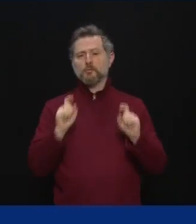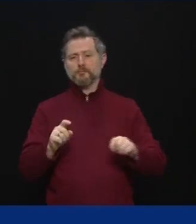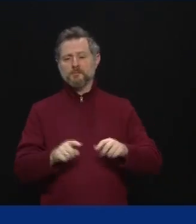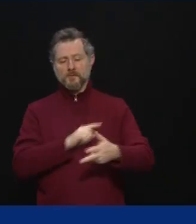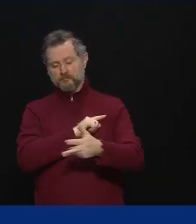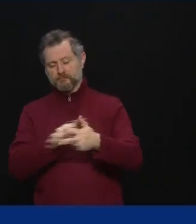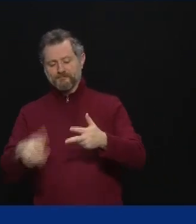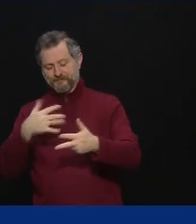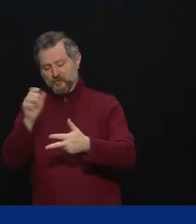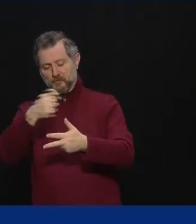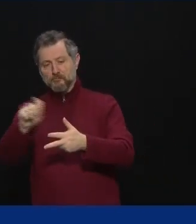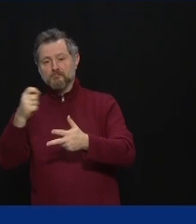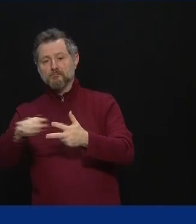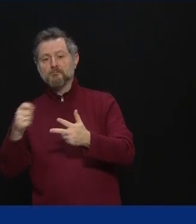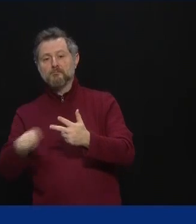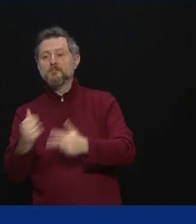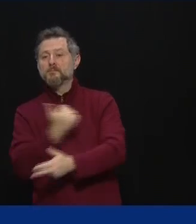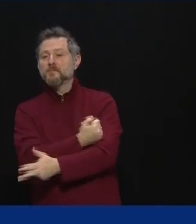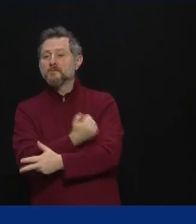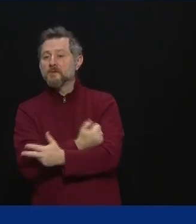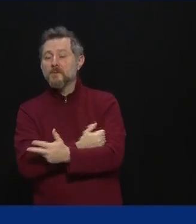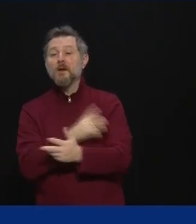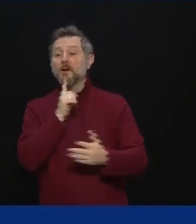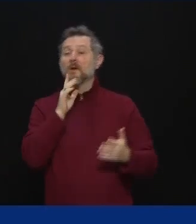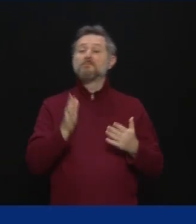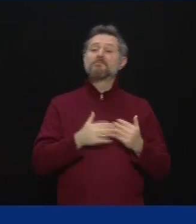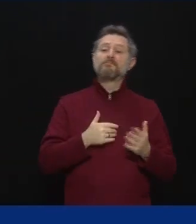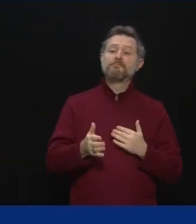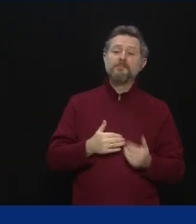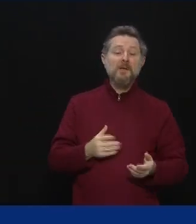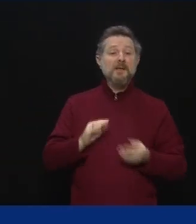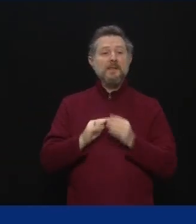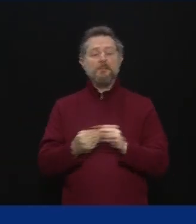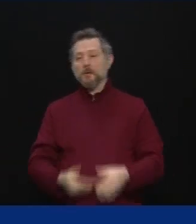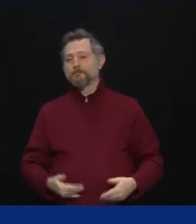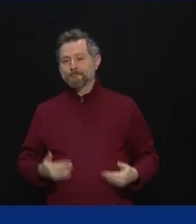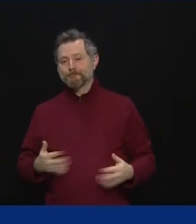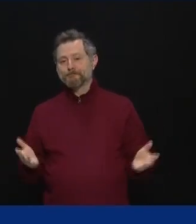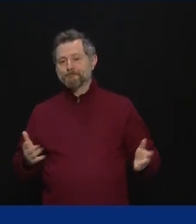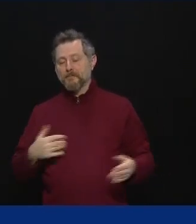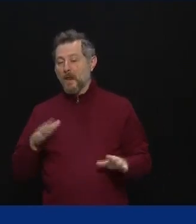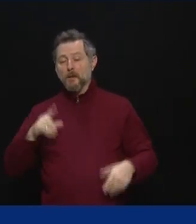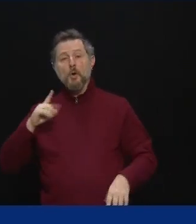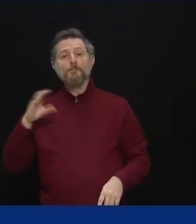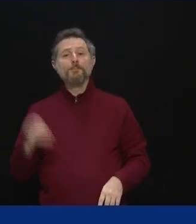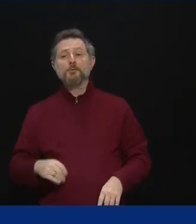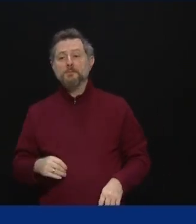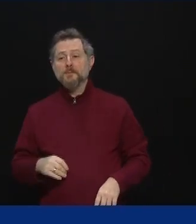SINGLE OCCUPANT OR SOMEONE WHO WORKS IN A NURSING HOME IS NOT VACCINATED AND IS NOT BOOSTED. BUT THE NUMBERS ARE NOT WHERE